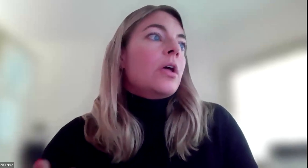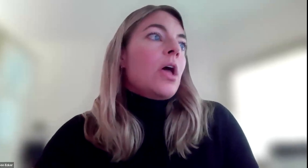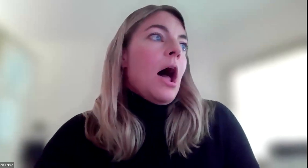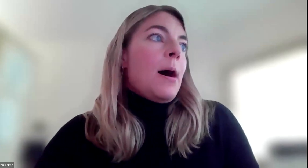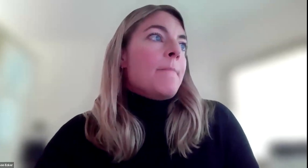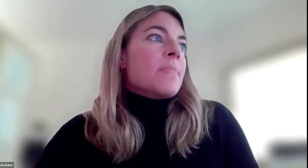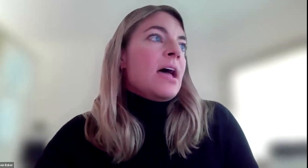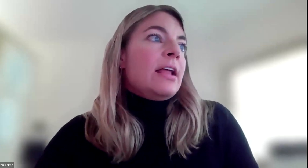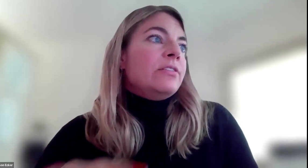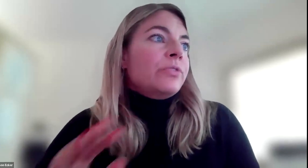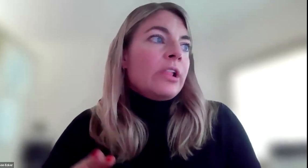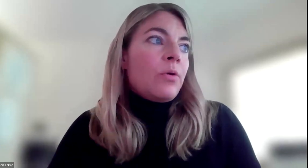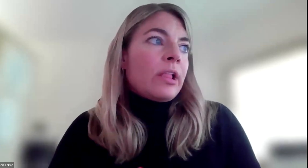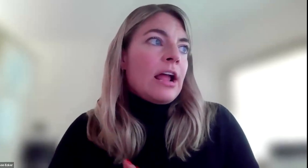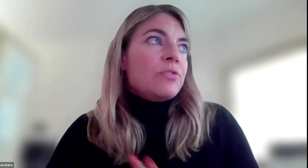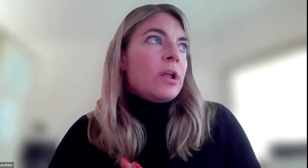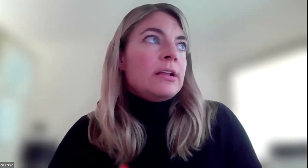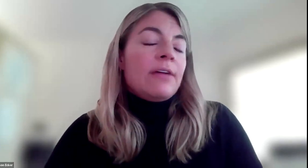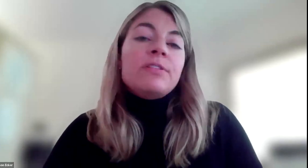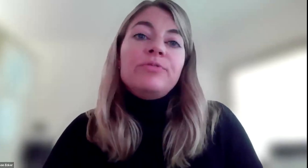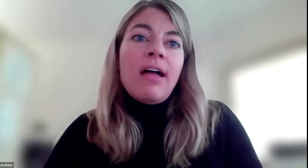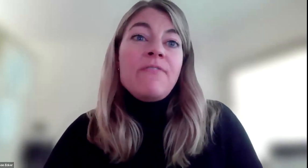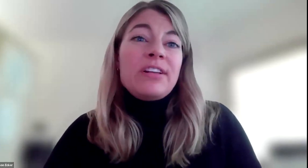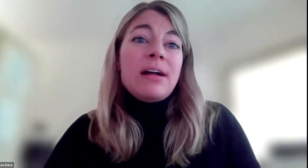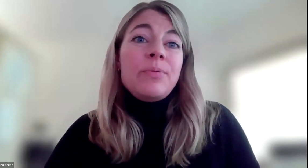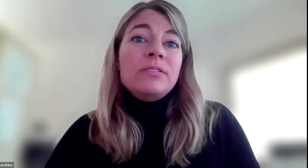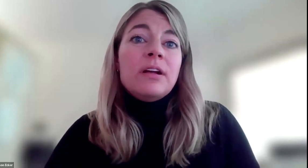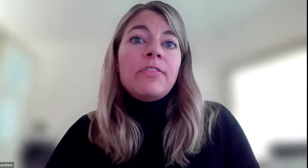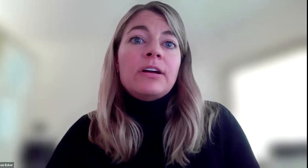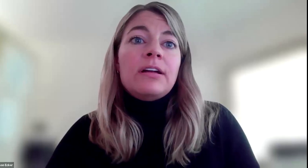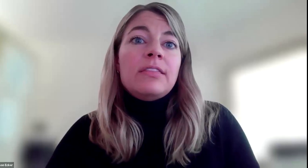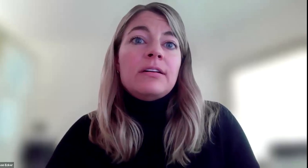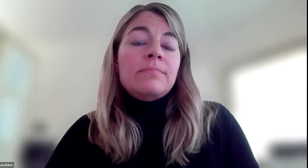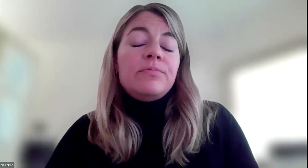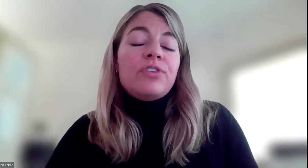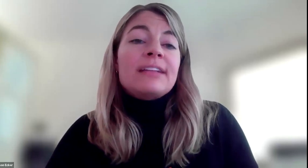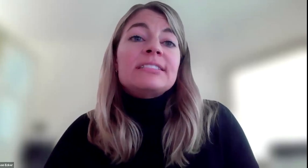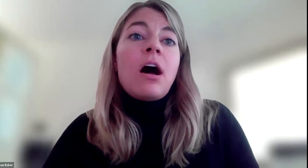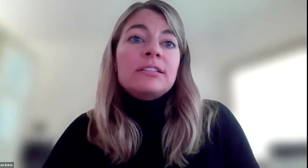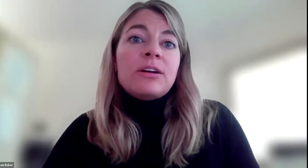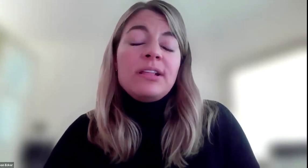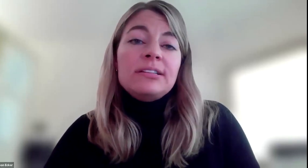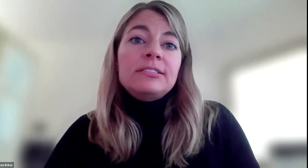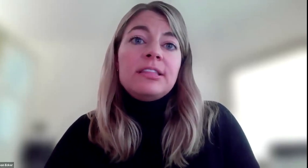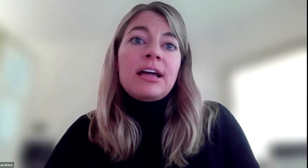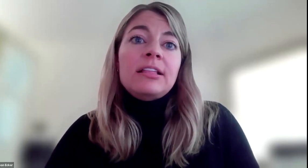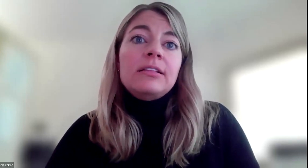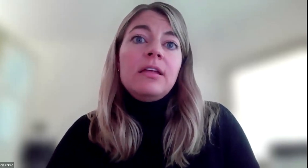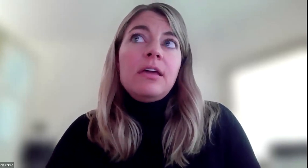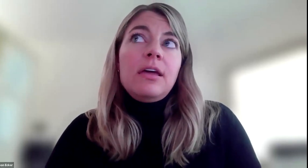just wanted to give some real-life examples of the drastic consequences, the sort